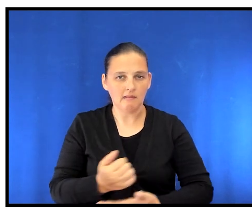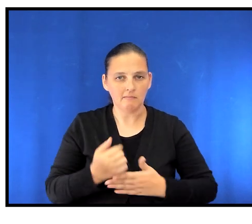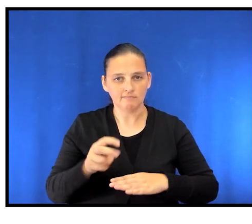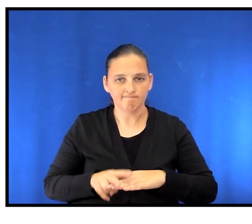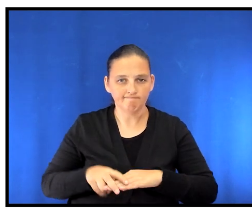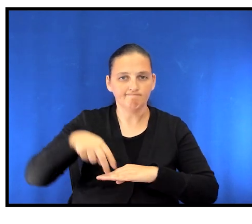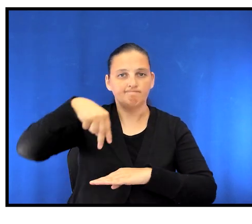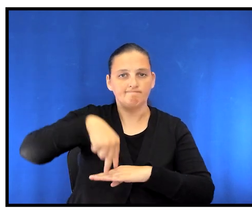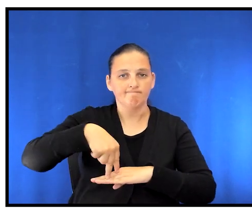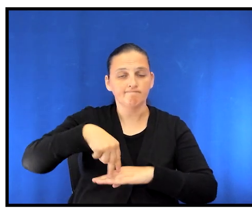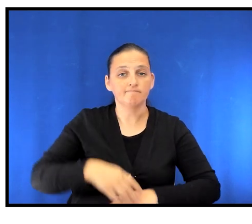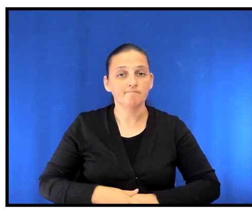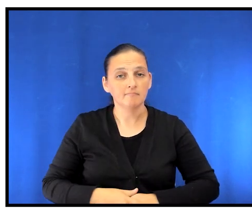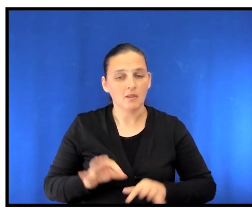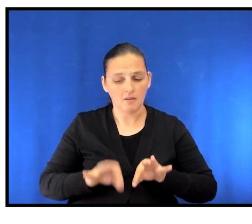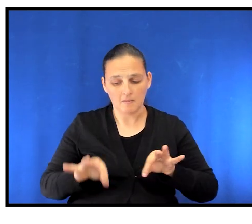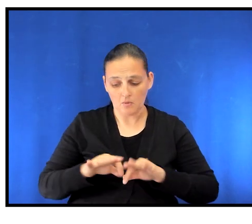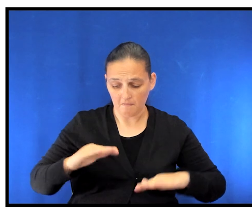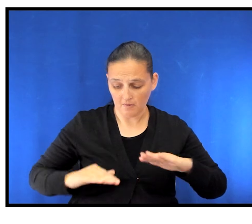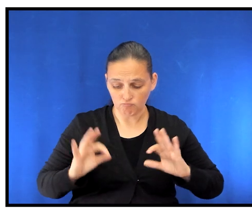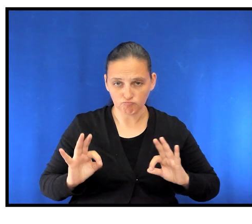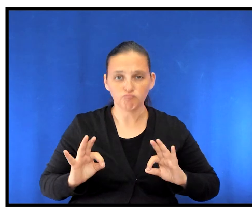Make sure you have your balance before you start walking.